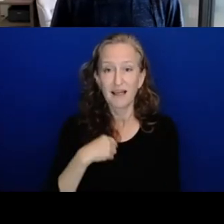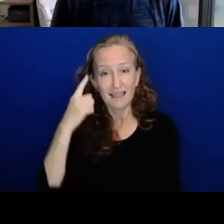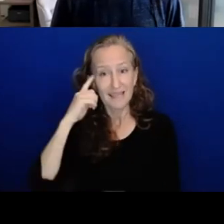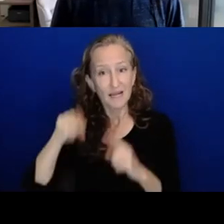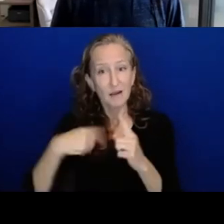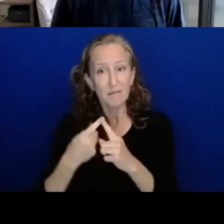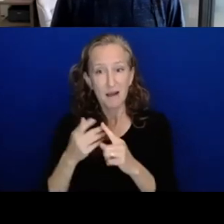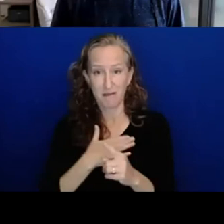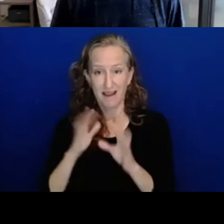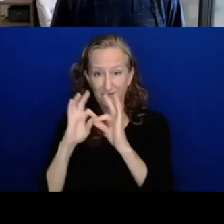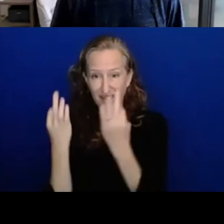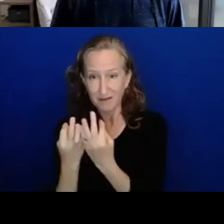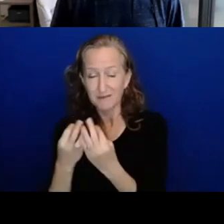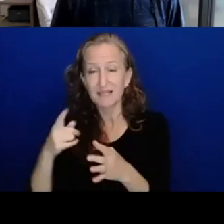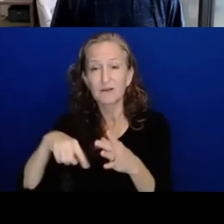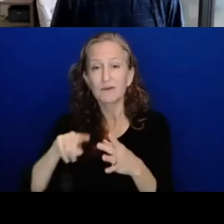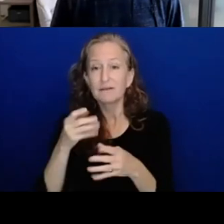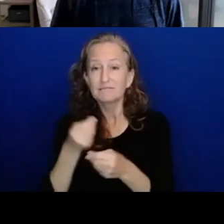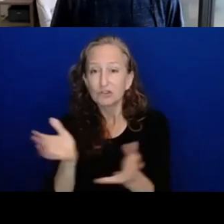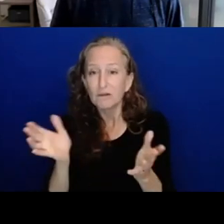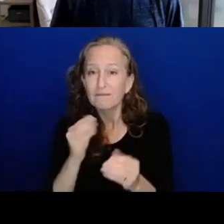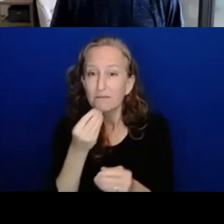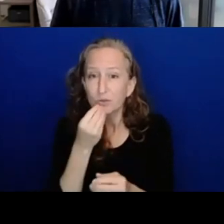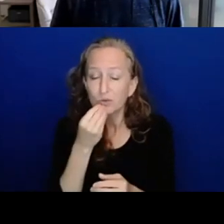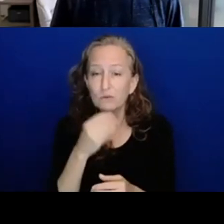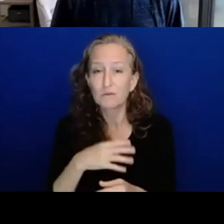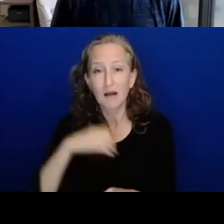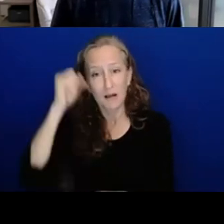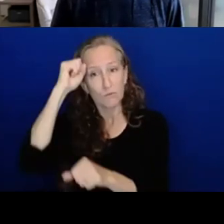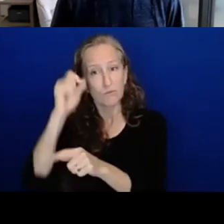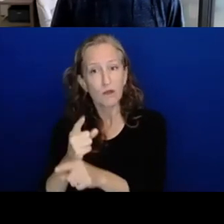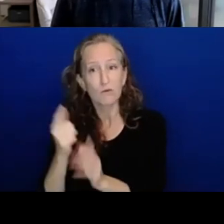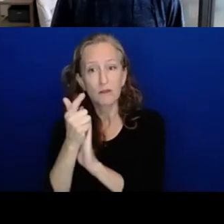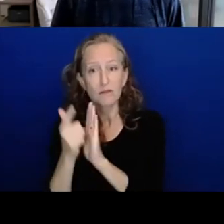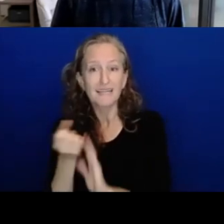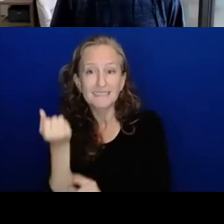service. My brother in law is a dentist. Their situation is very different. They're being